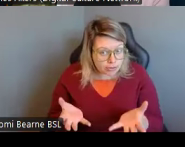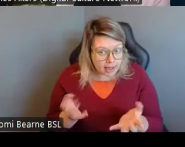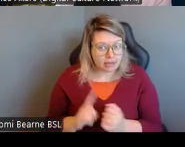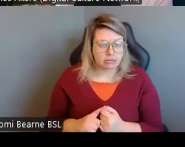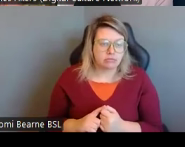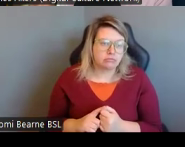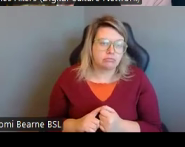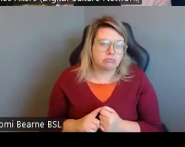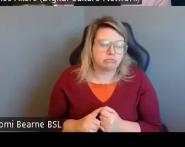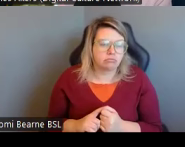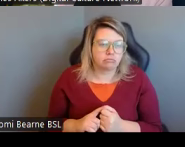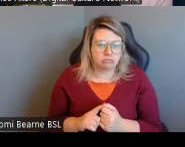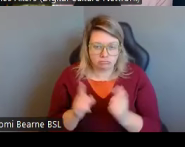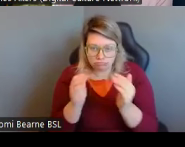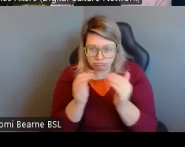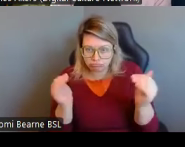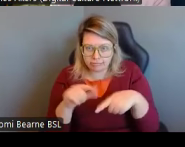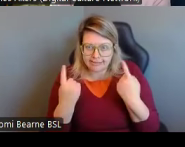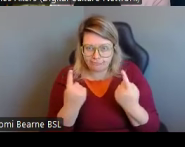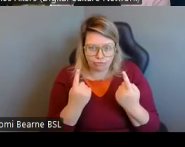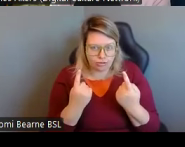how that's in line with different things that they're doing as well.